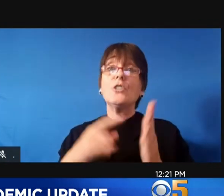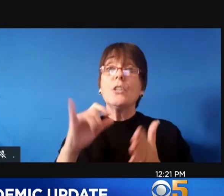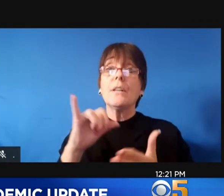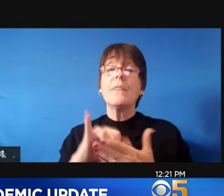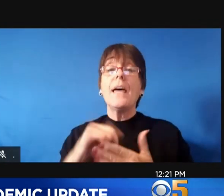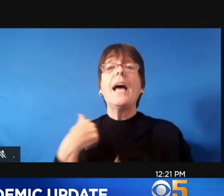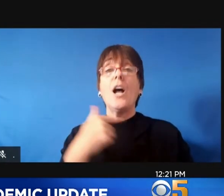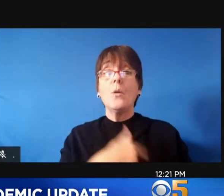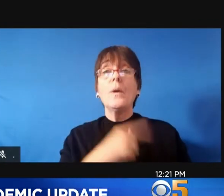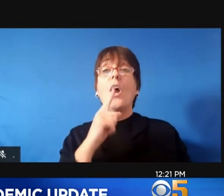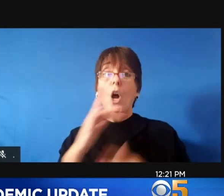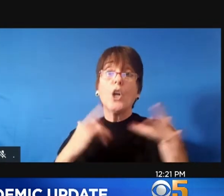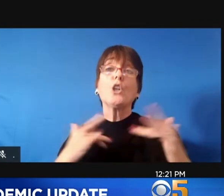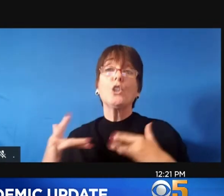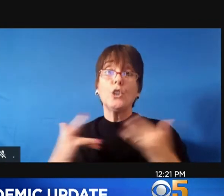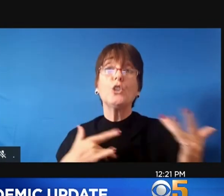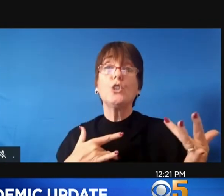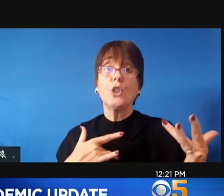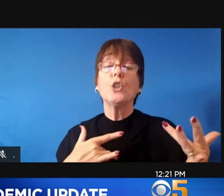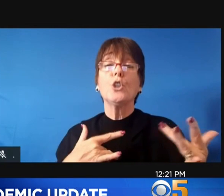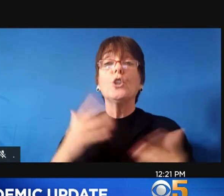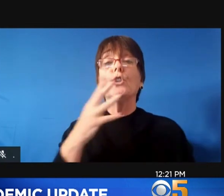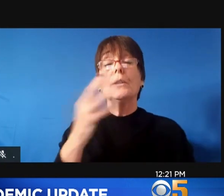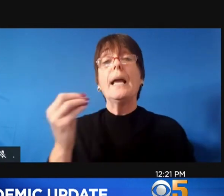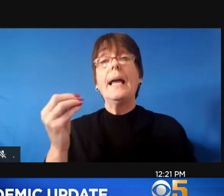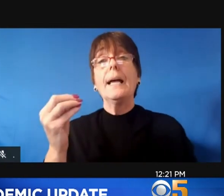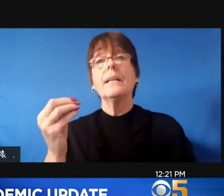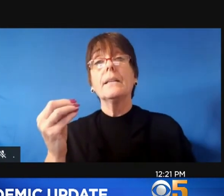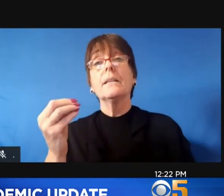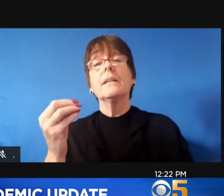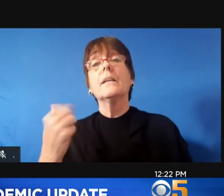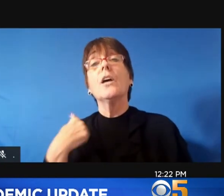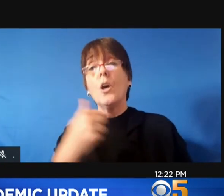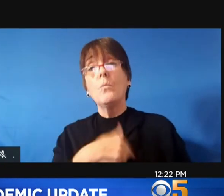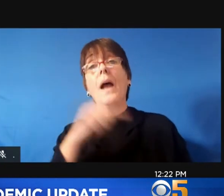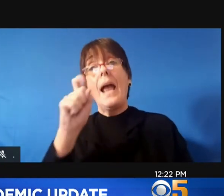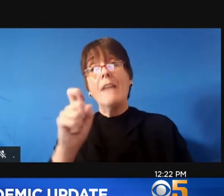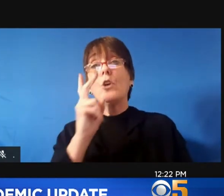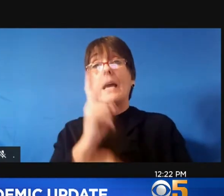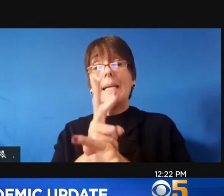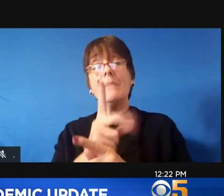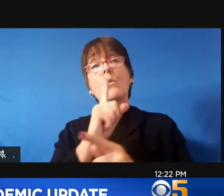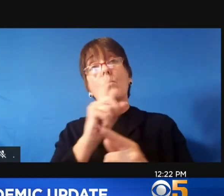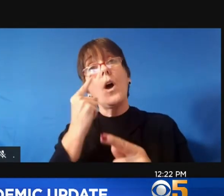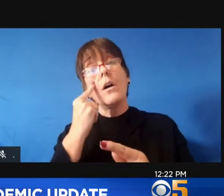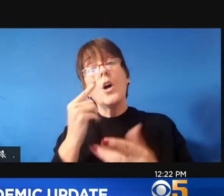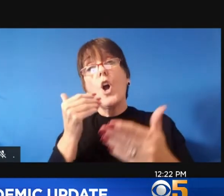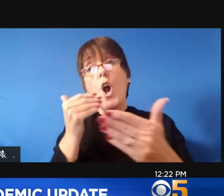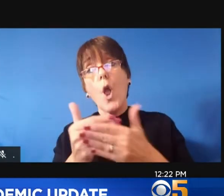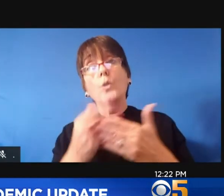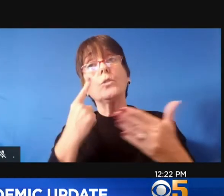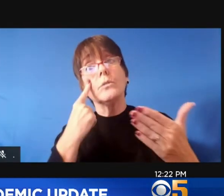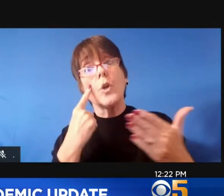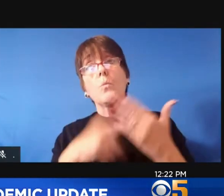WILL HAVE MOVED INTO A RESTRICTIVE TIER . IT IS AN